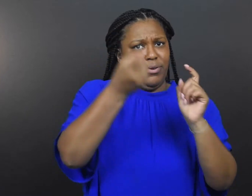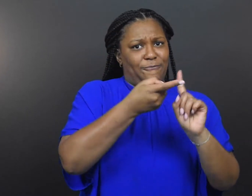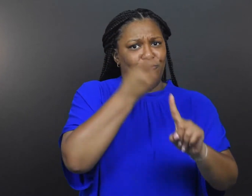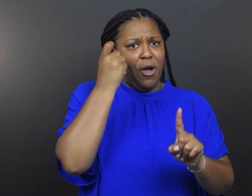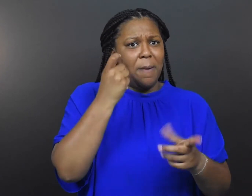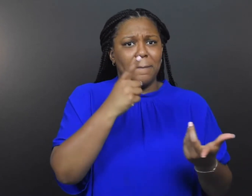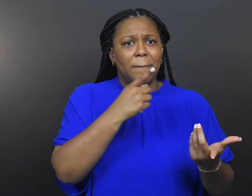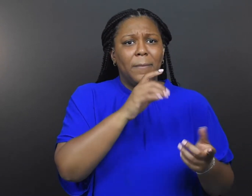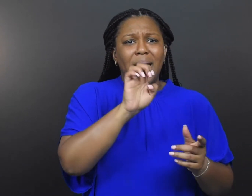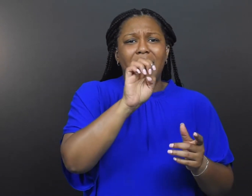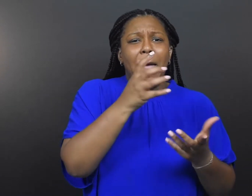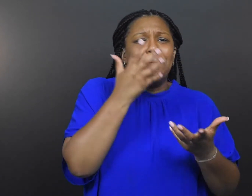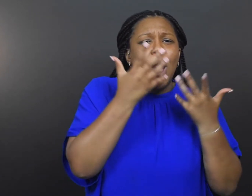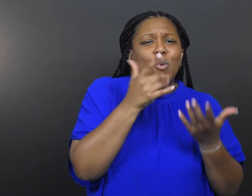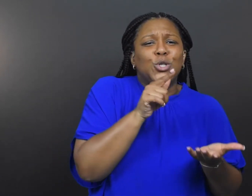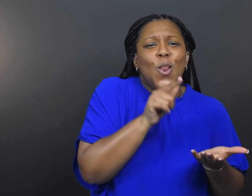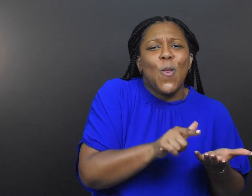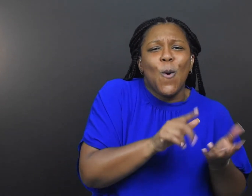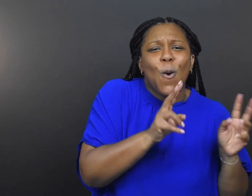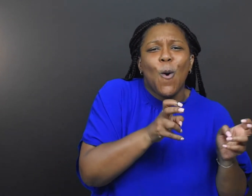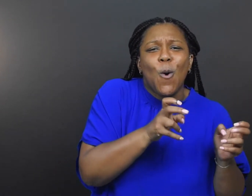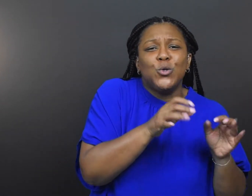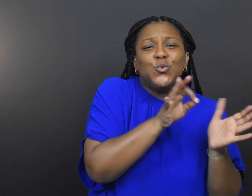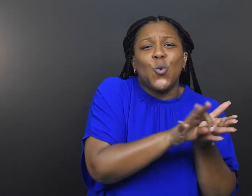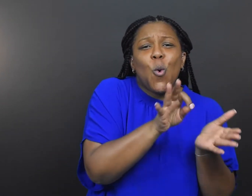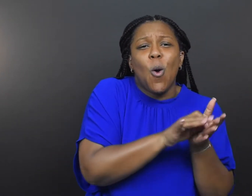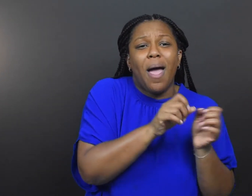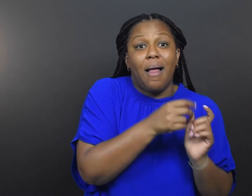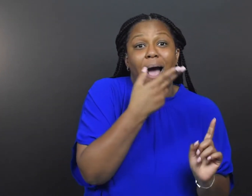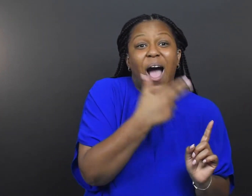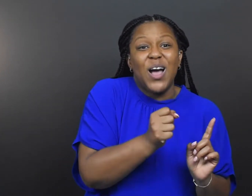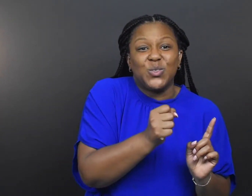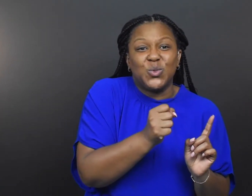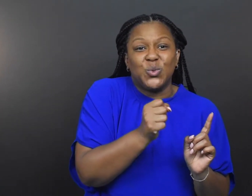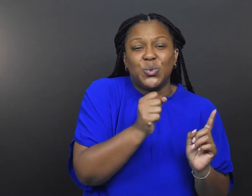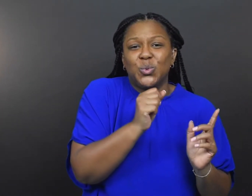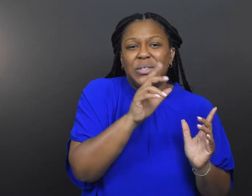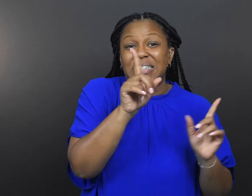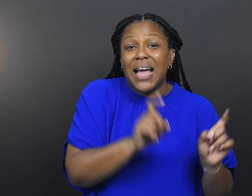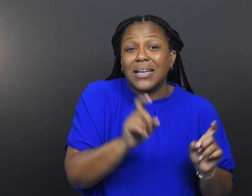what she called an “embarrassingly low” score on a high school aptitude test.